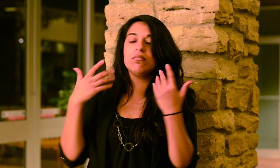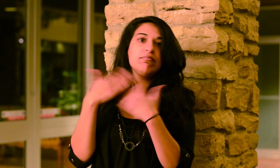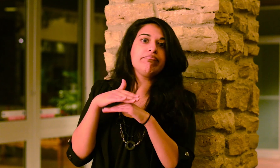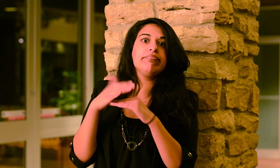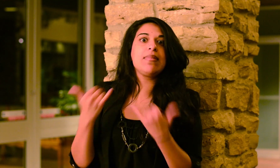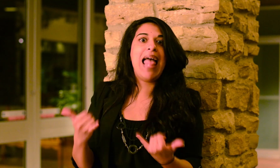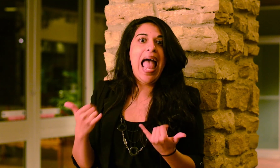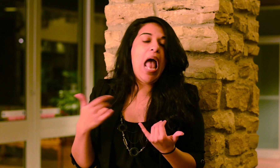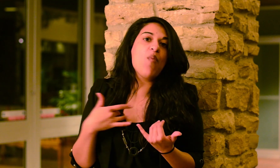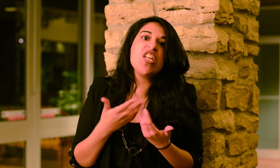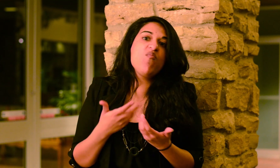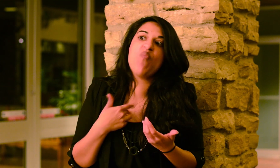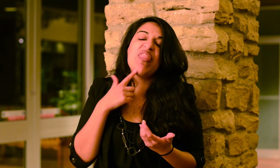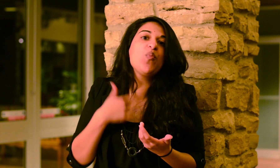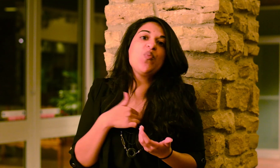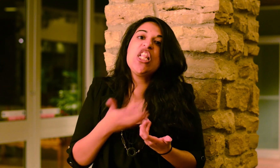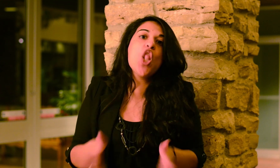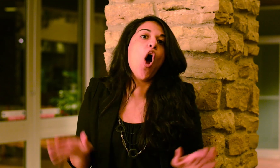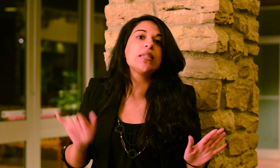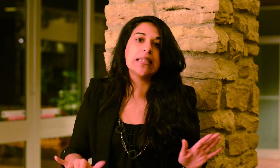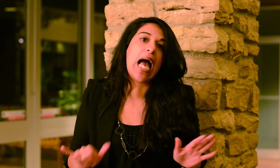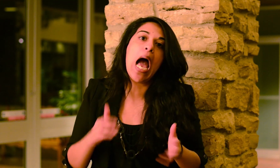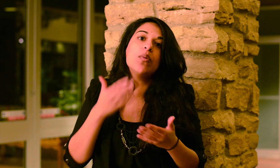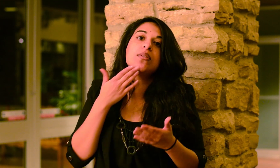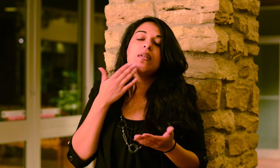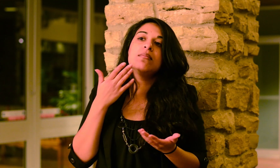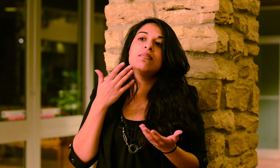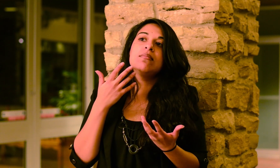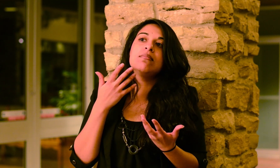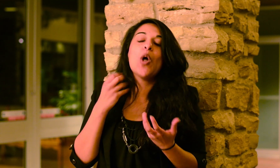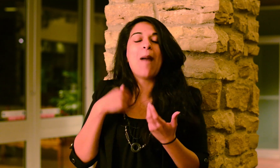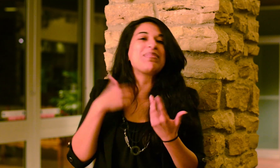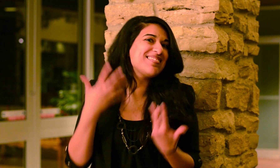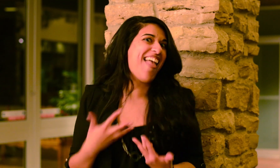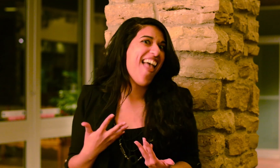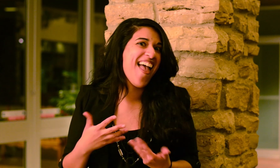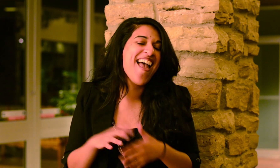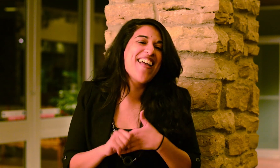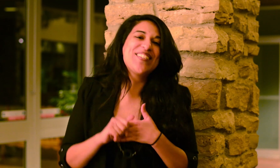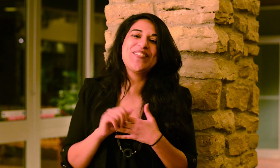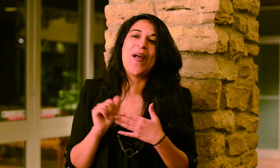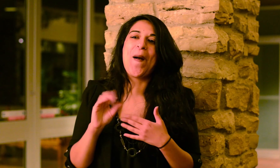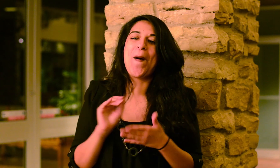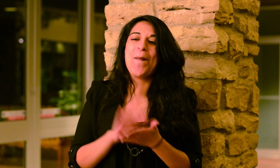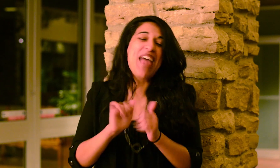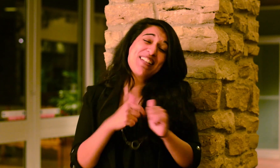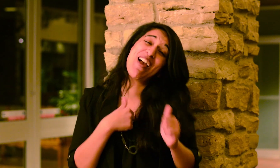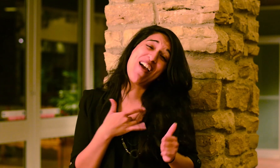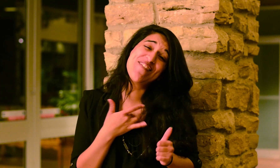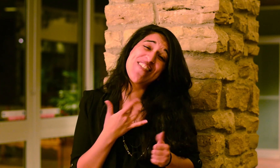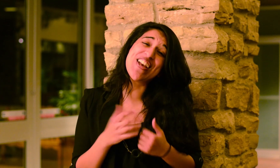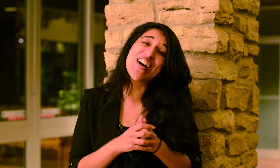Our opportunities to provide and receive services are limited now. I feel like we've lost it for good. I'm really sad about that. That's how I feel.